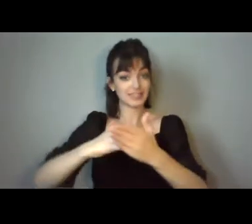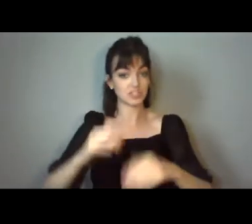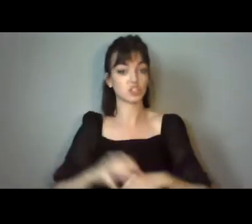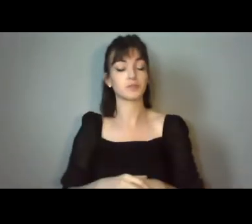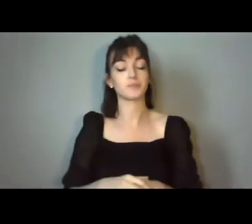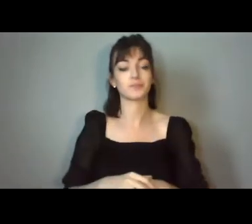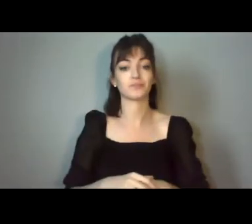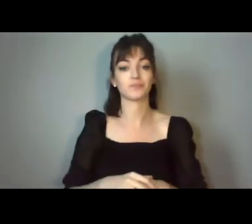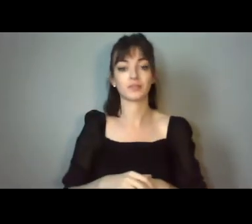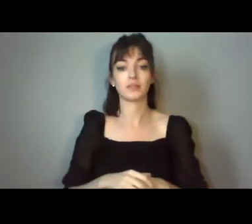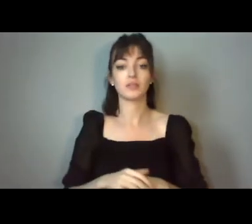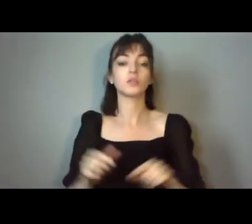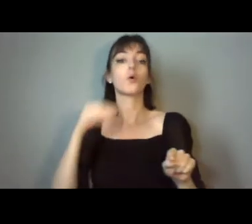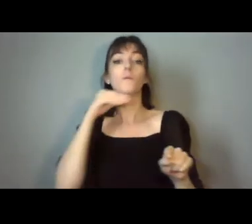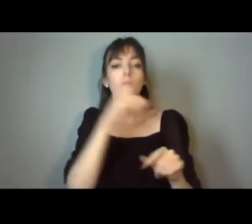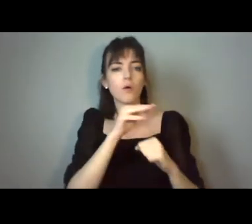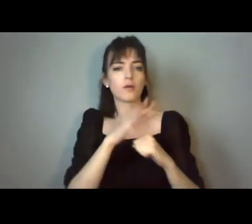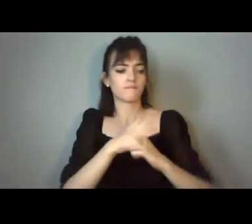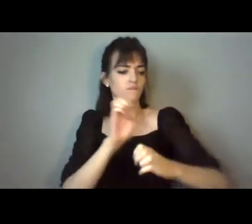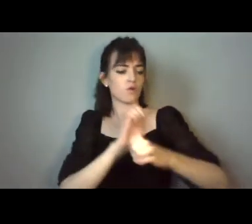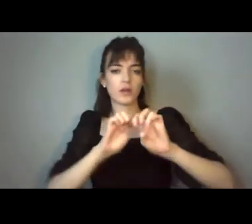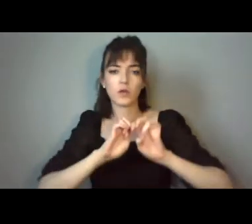Central to equality before the law is legal capacity,